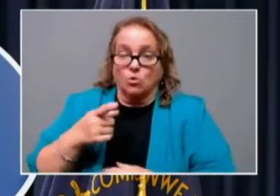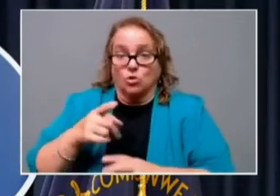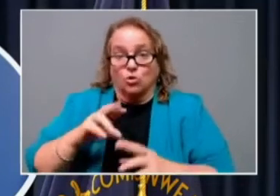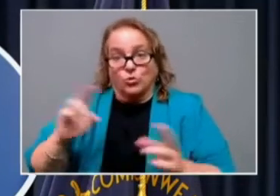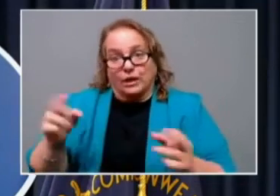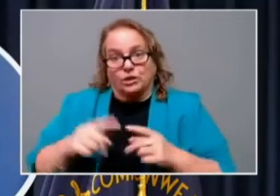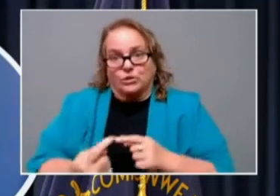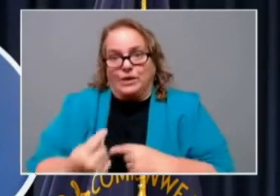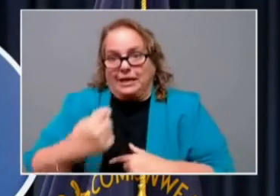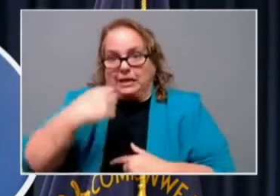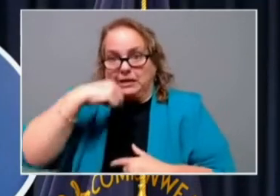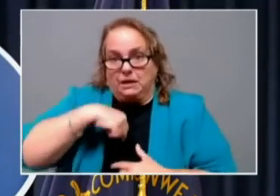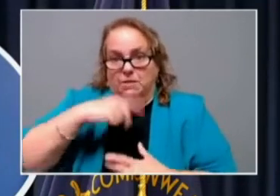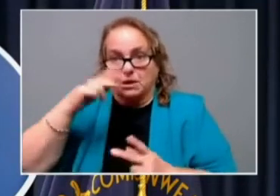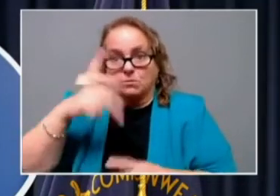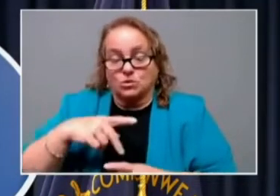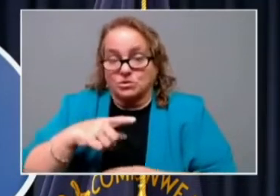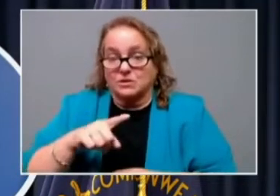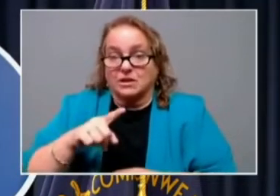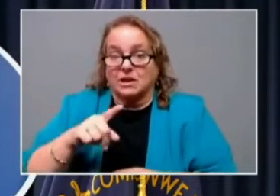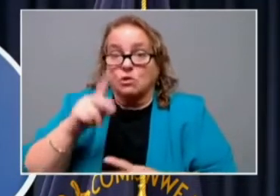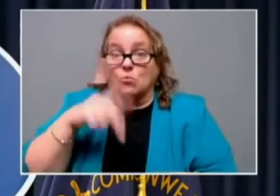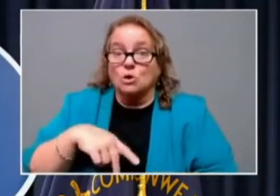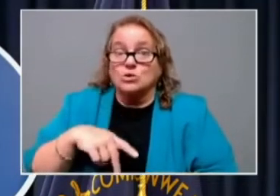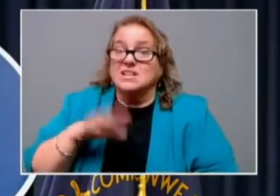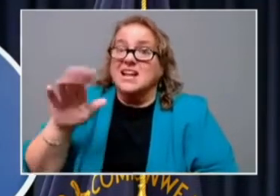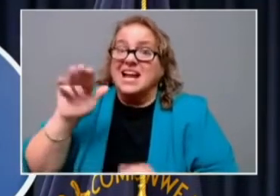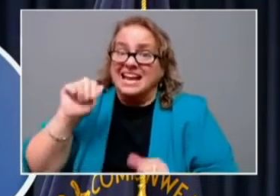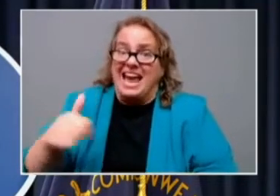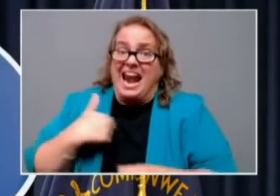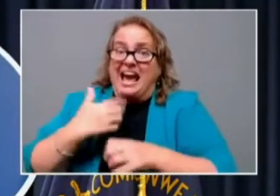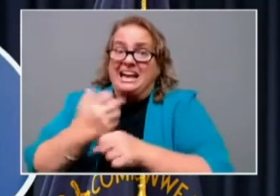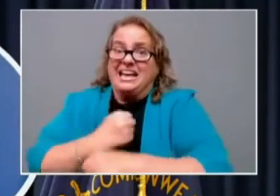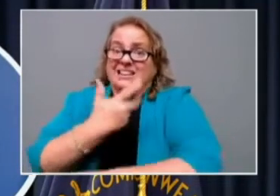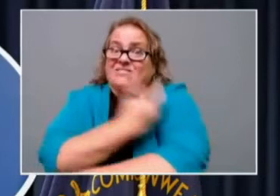for them to ask for the vaccine. We've talked a lot about how hard that is on